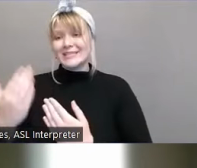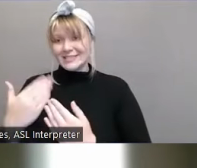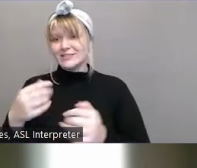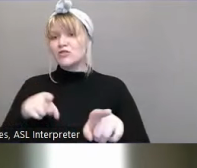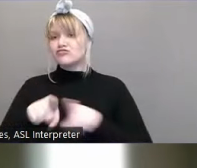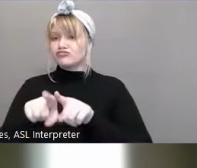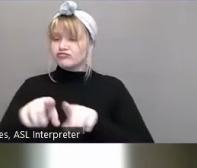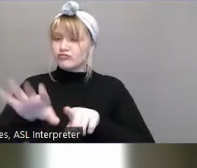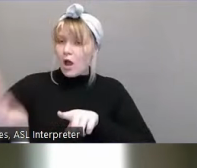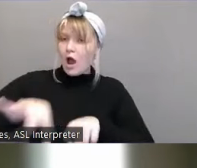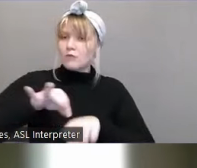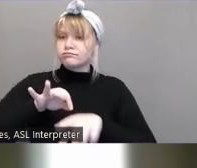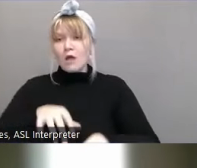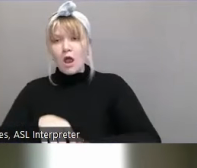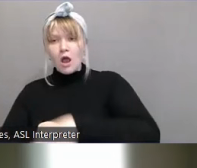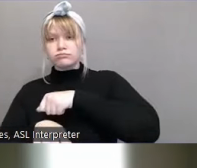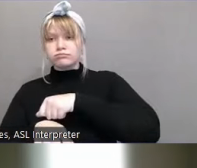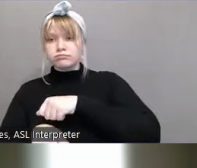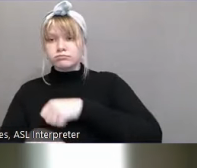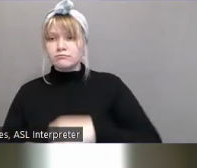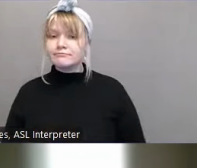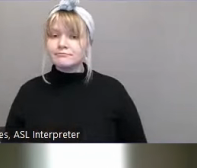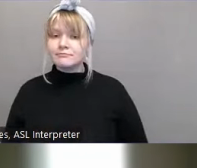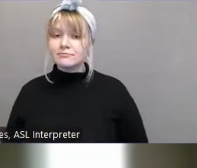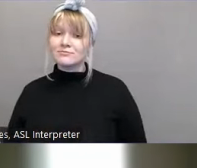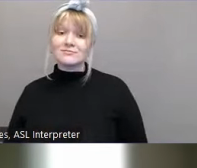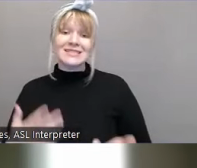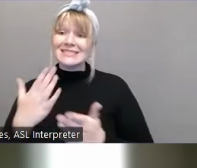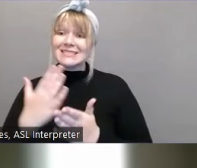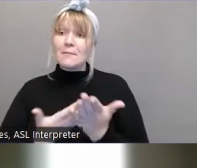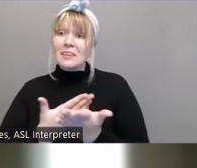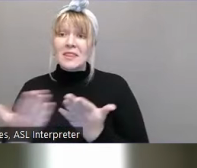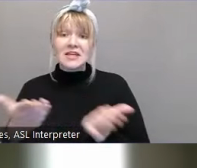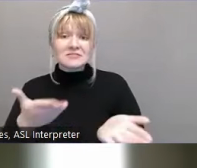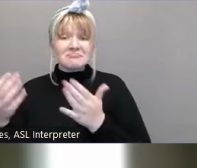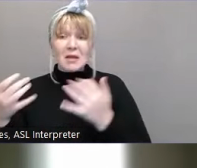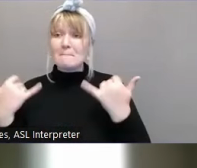Some of our stuff can be just as simple as large print playing cards, which you can see